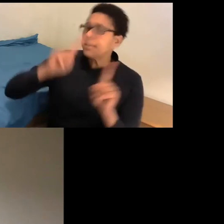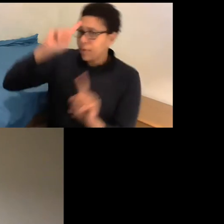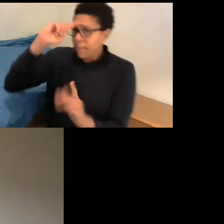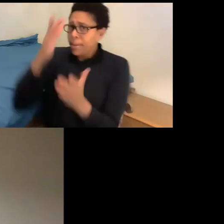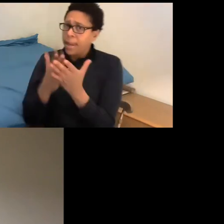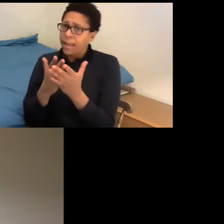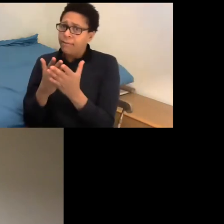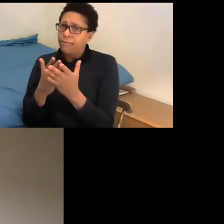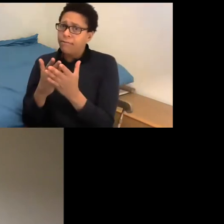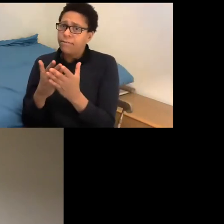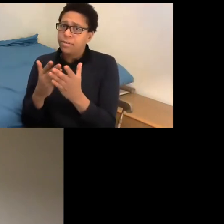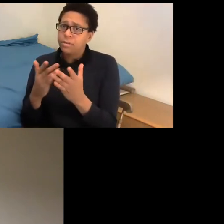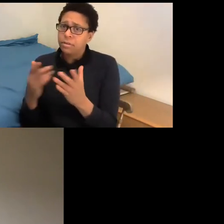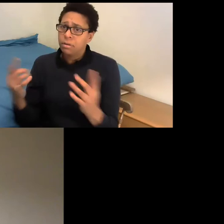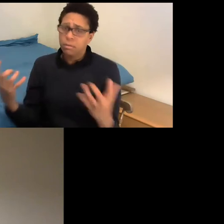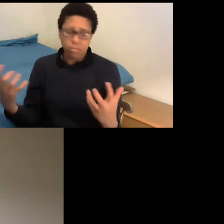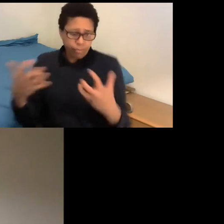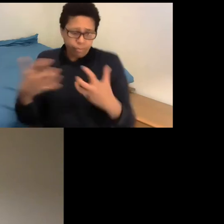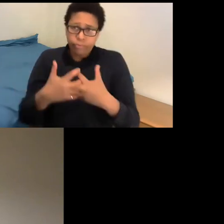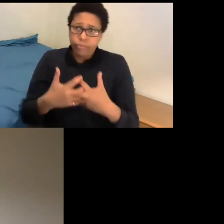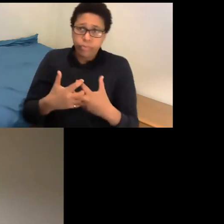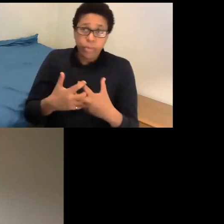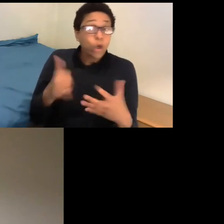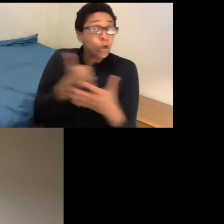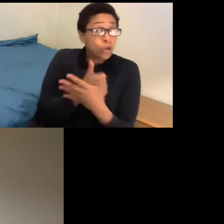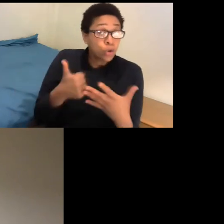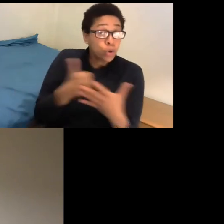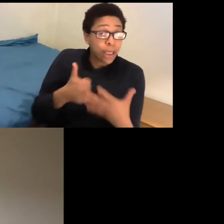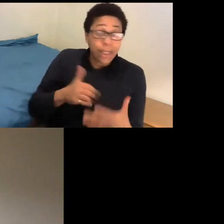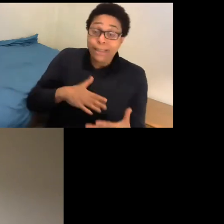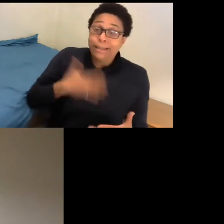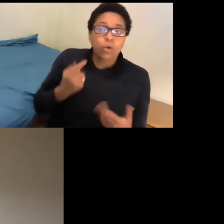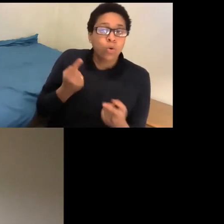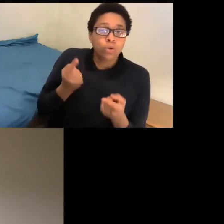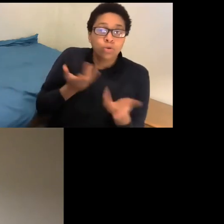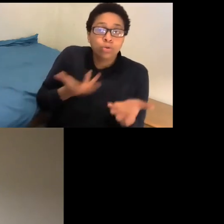might not even want to speak to each other, on issues of gender